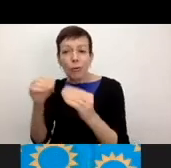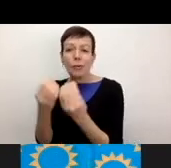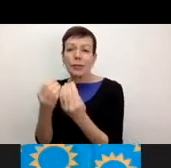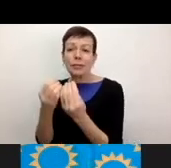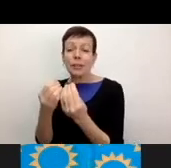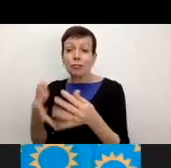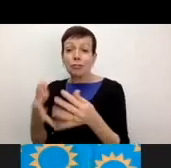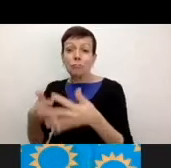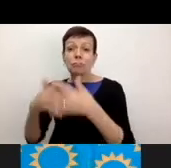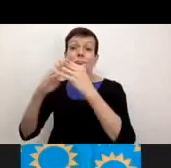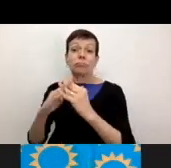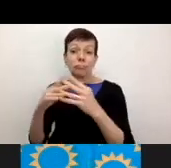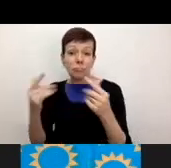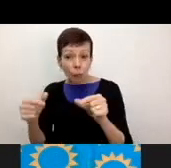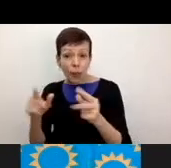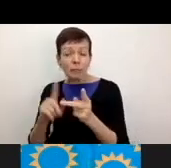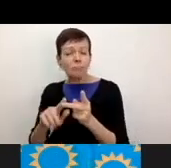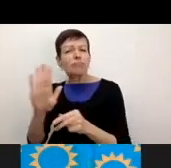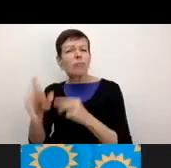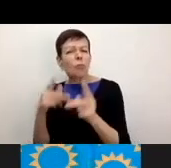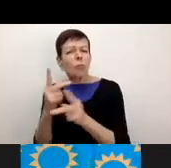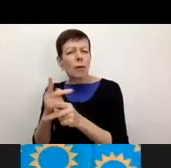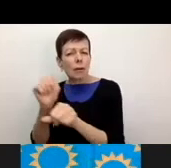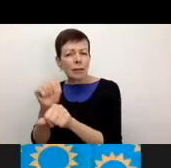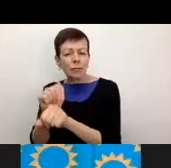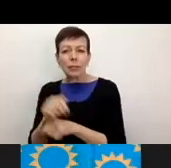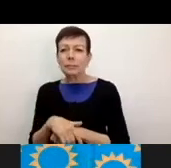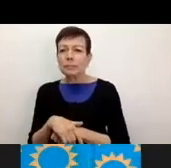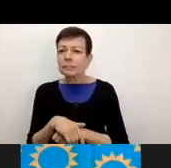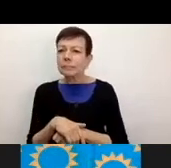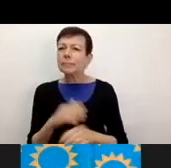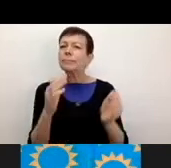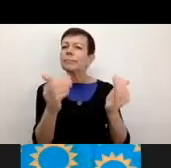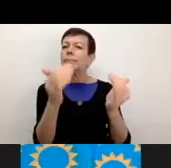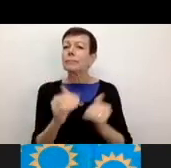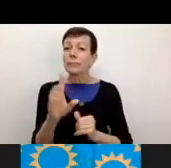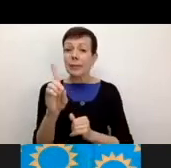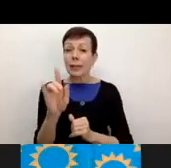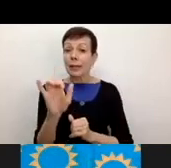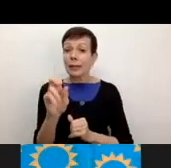the nature of the work and all that stuff. Dick Averns I see you have your hand up.